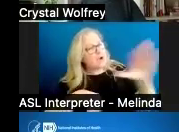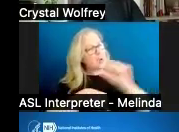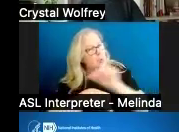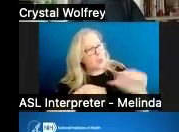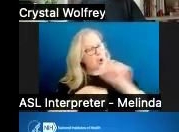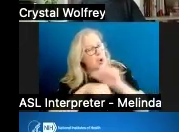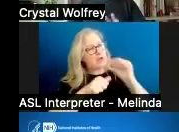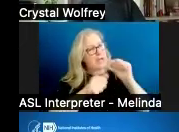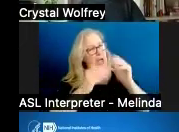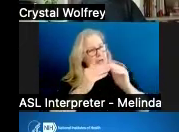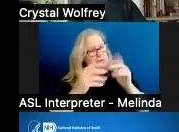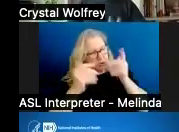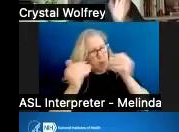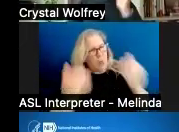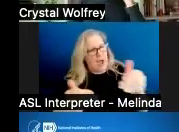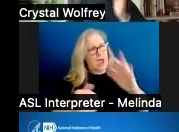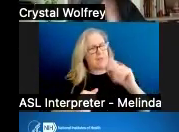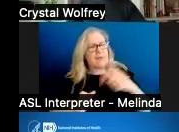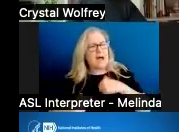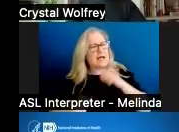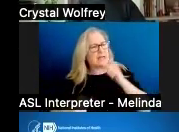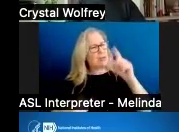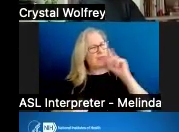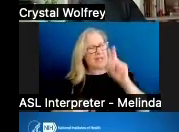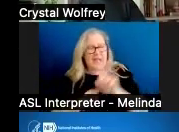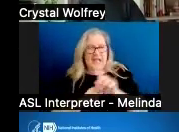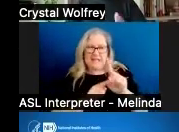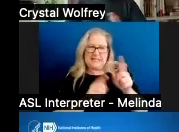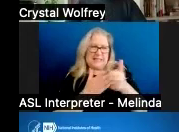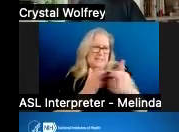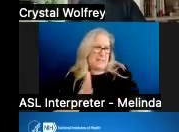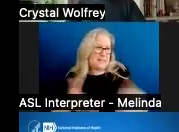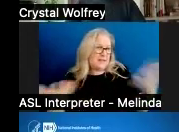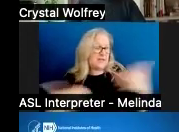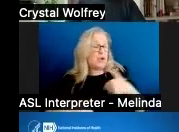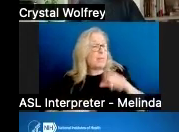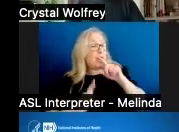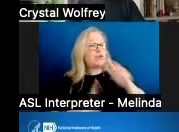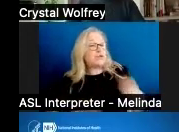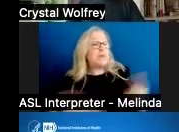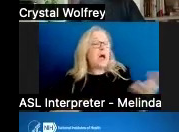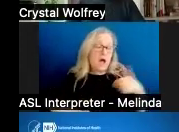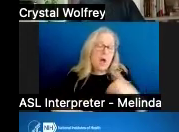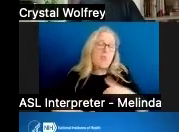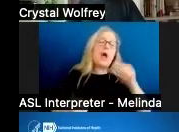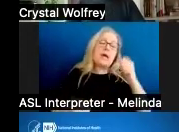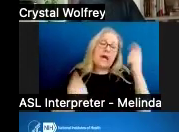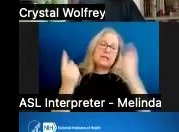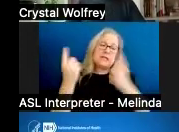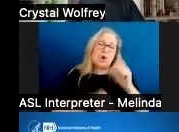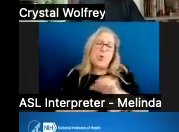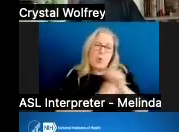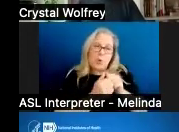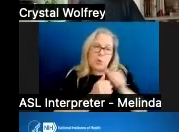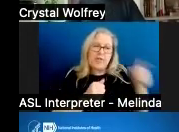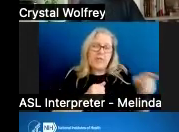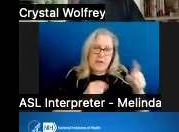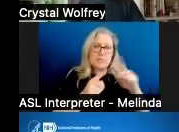but I don't think it will be nearly as expensive." So my response is we could consider working with them to lay out the plans.